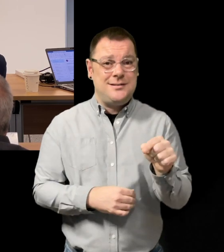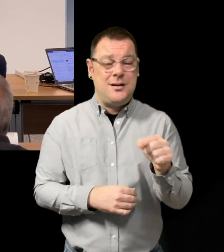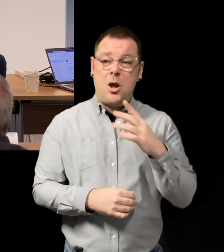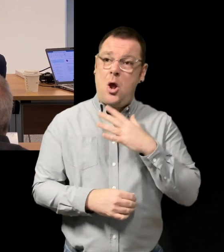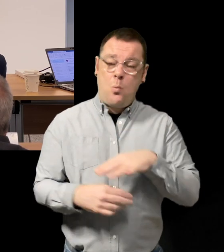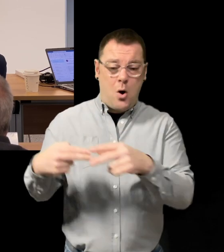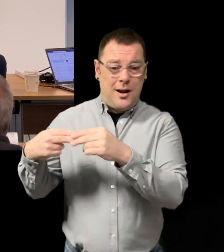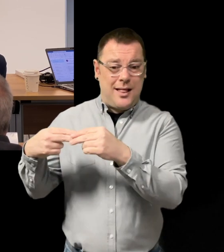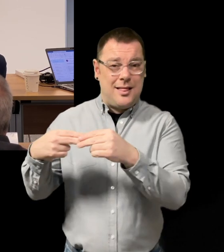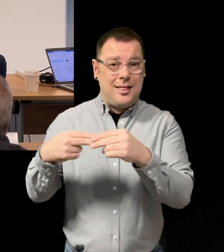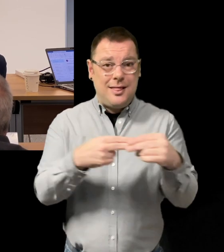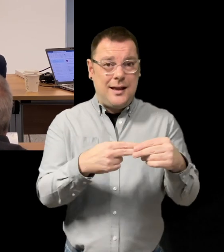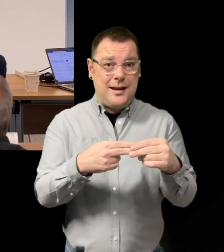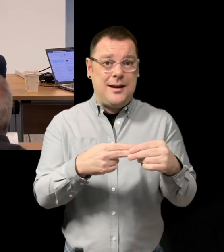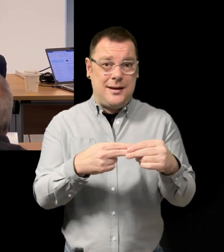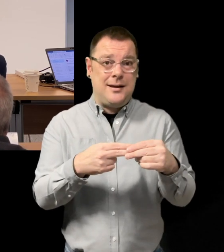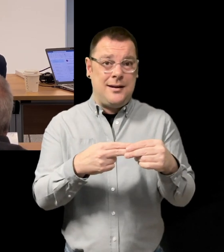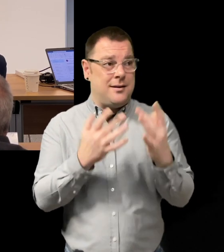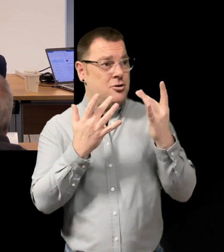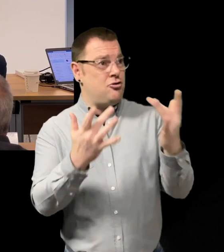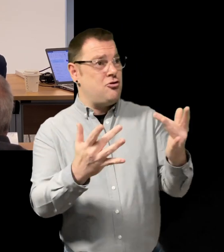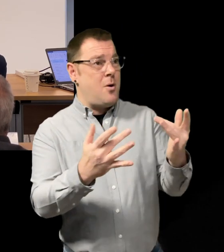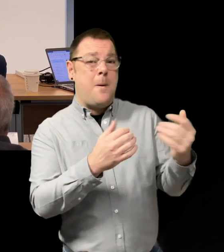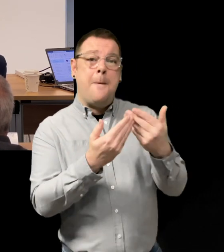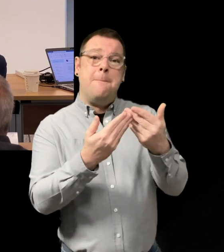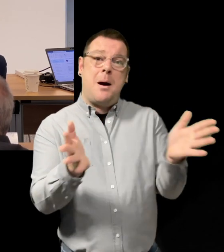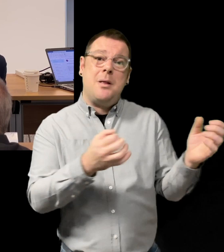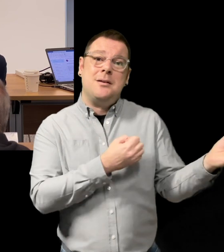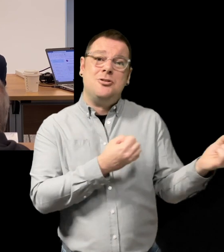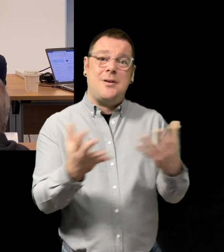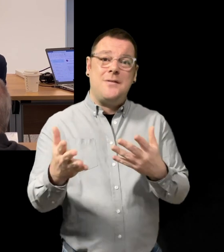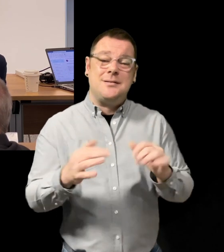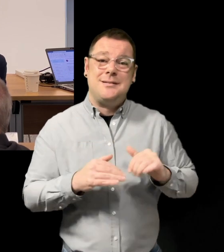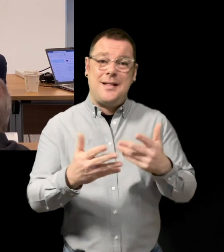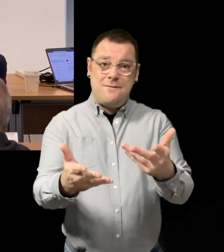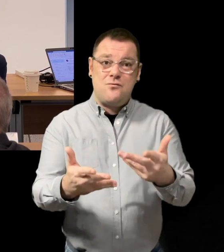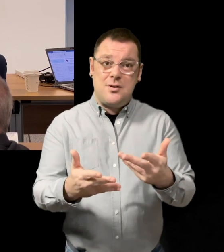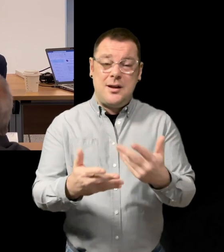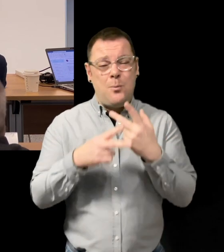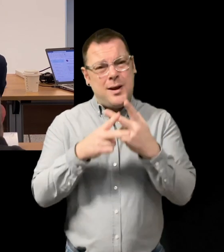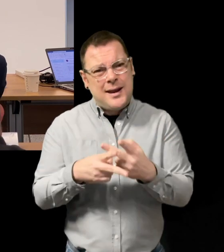We want to be leading the way in public service delivery and we care deeply about what we do.